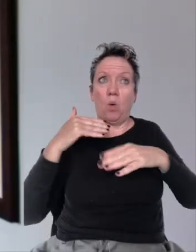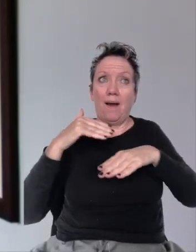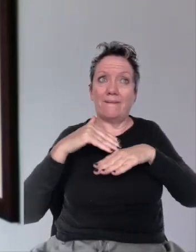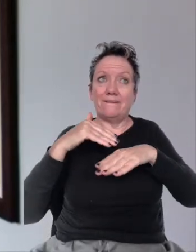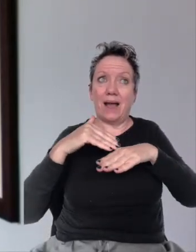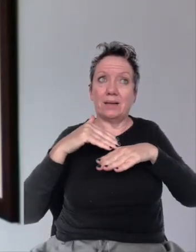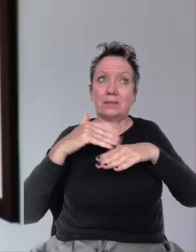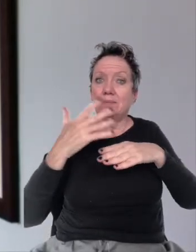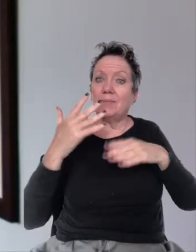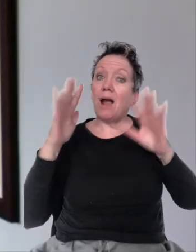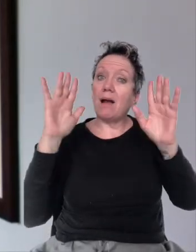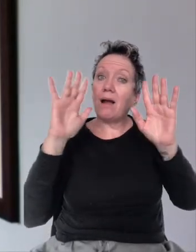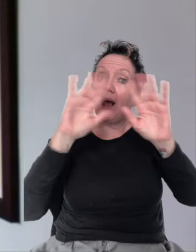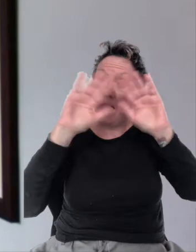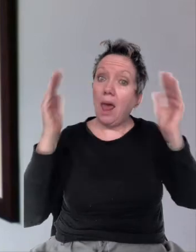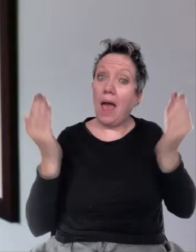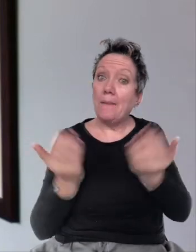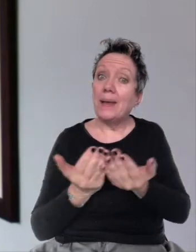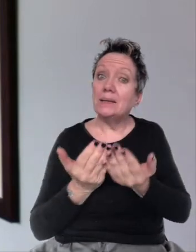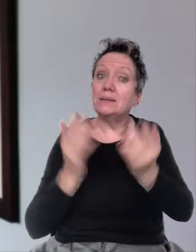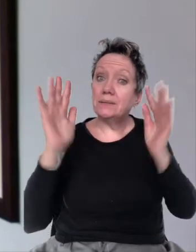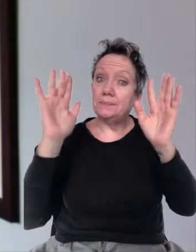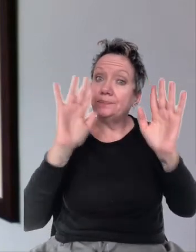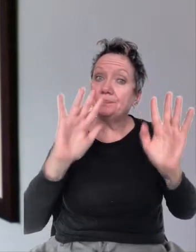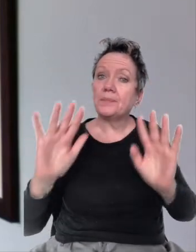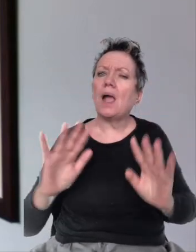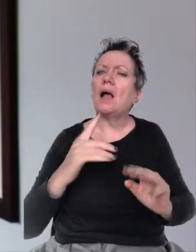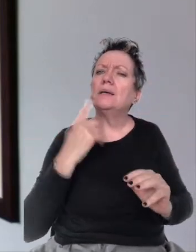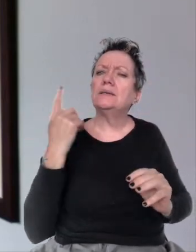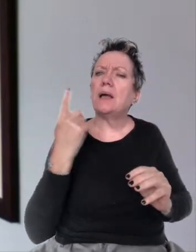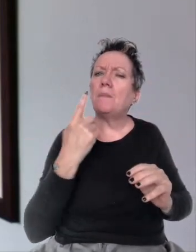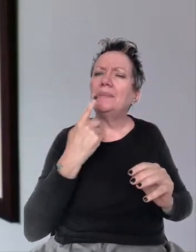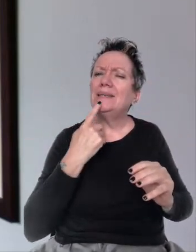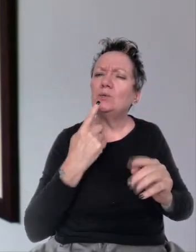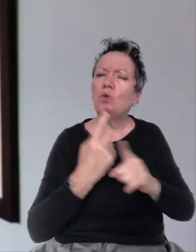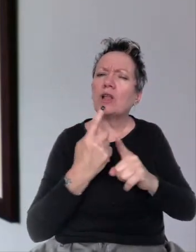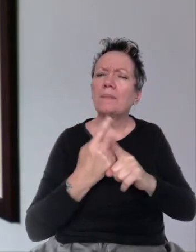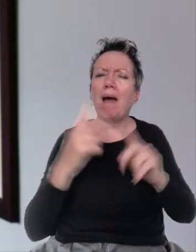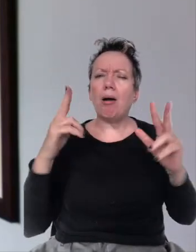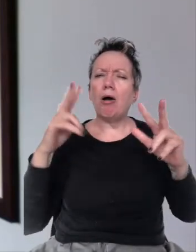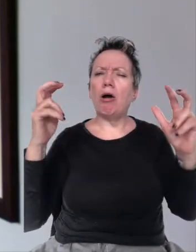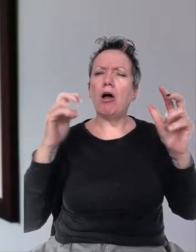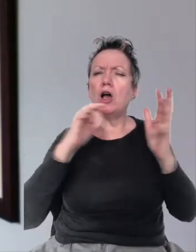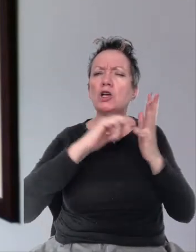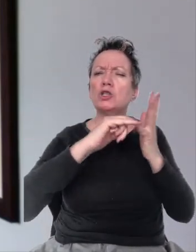There was a, uh, conversation about the concept of slow touring. So how do we.